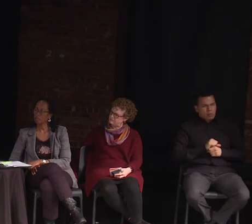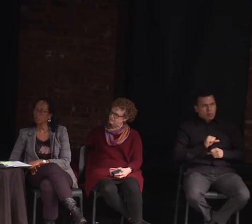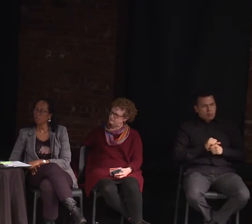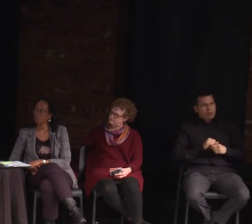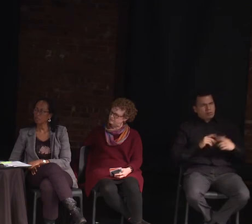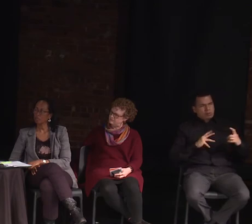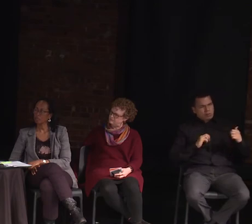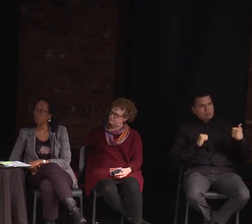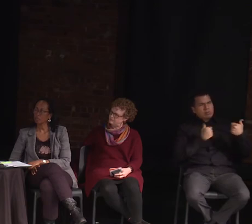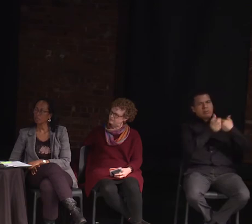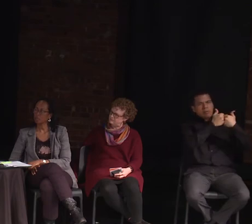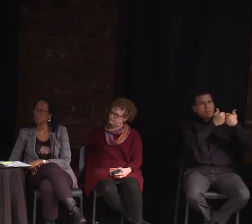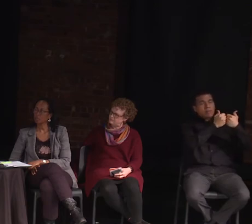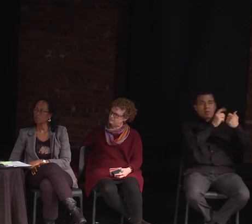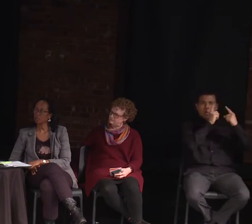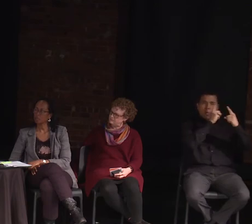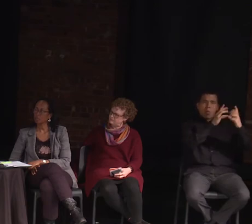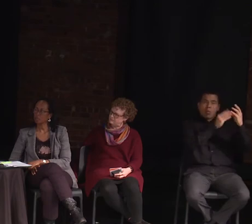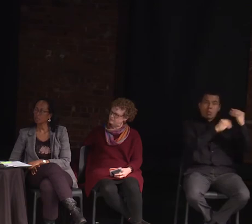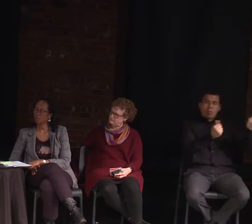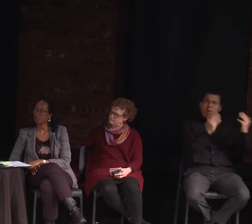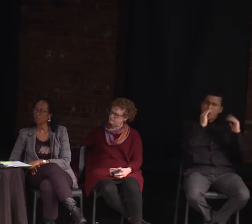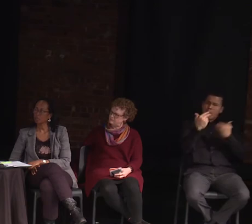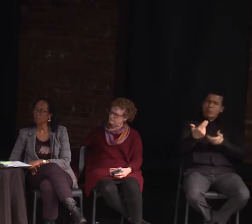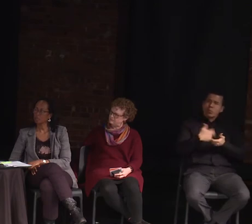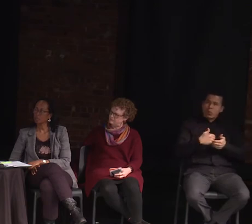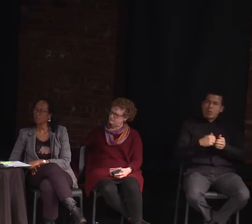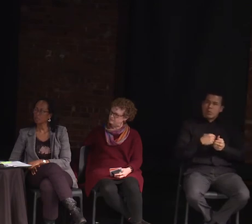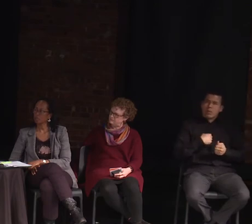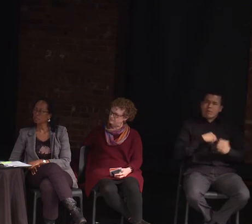I hope that people will join us in that. Edwin: Jina.